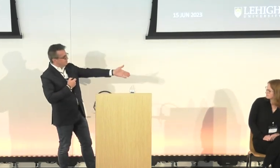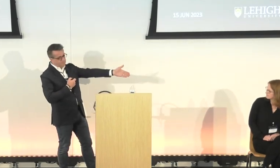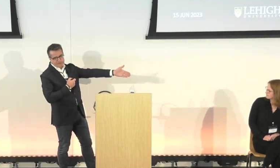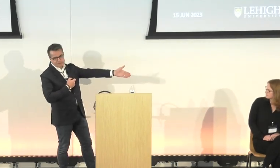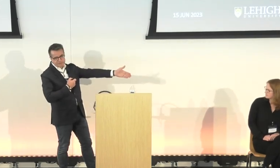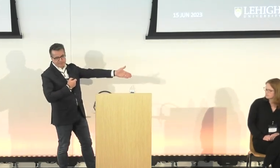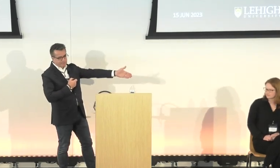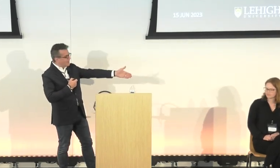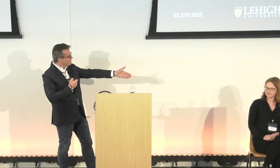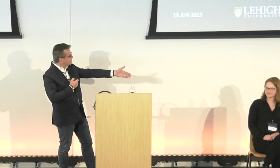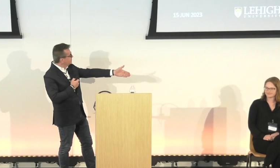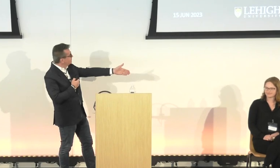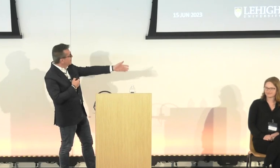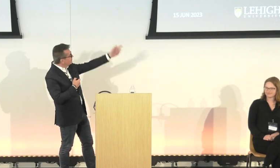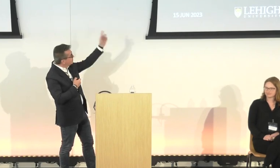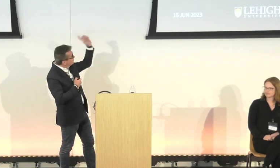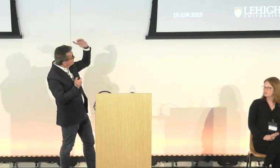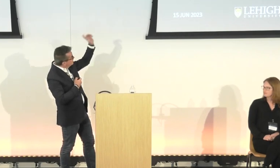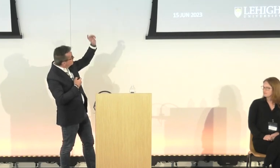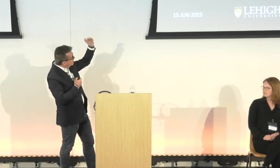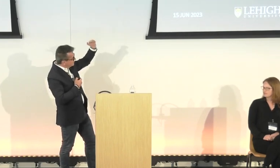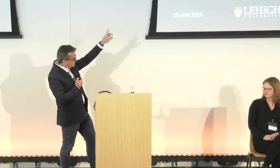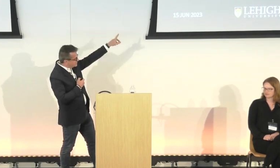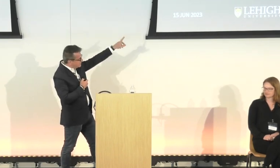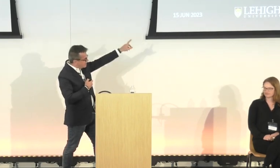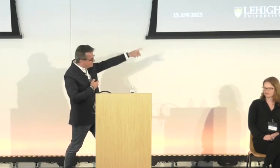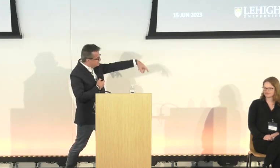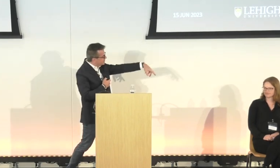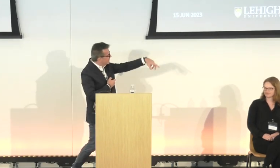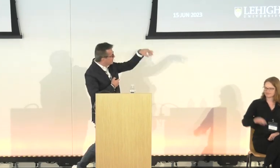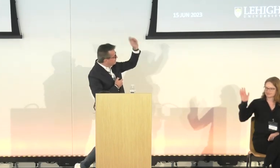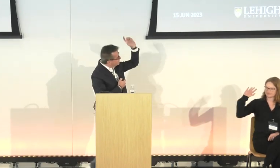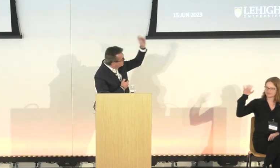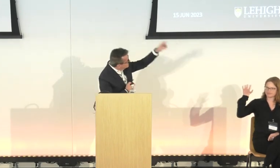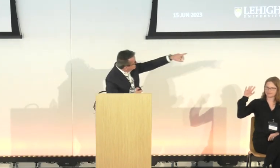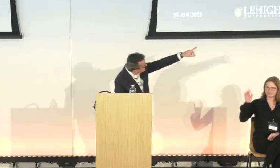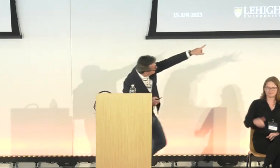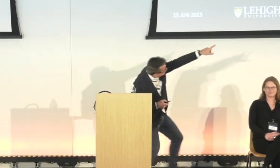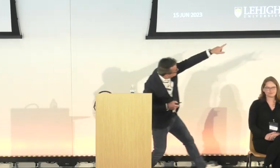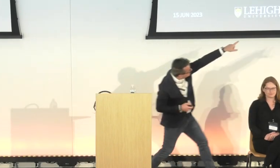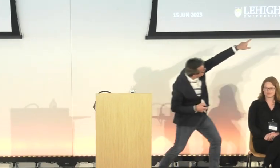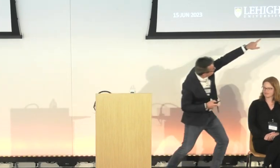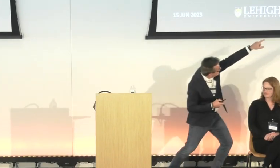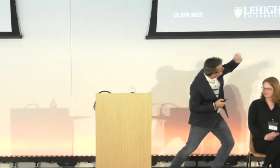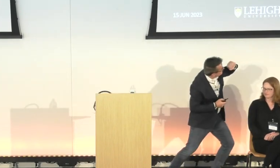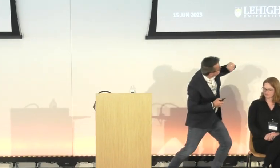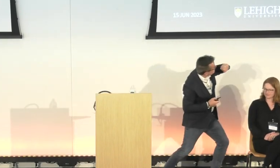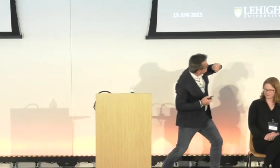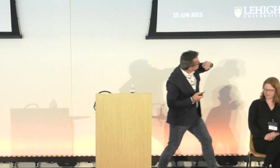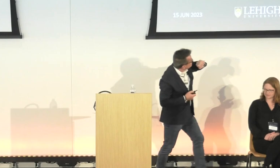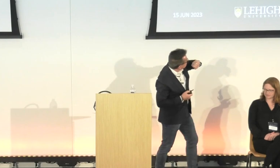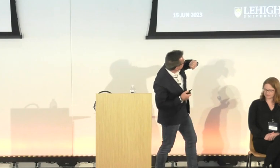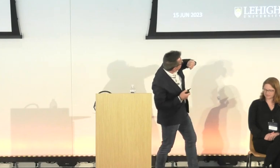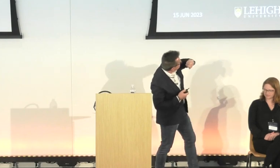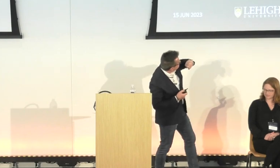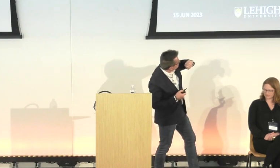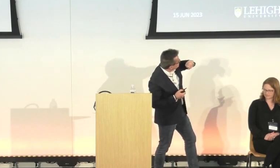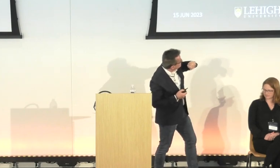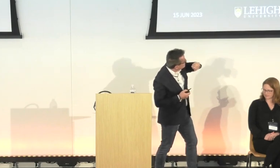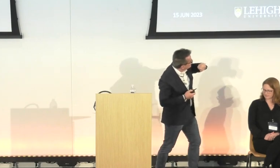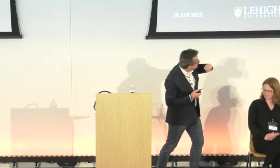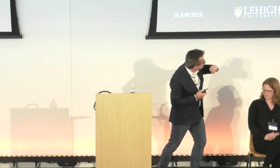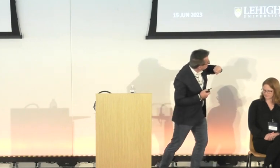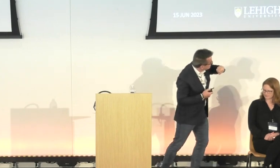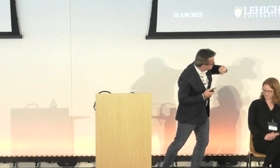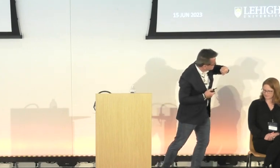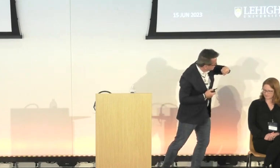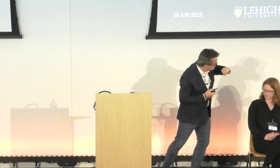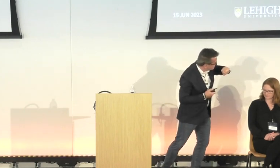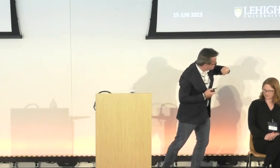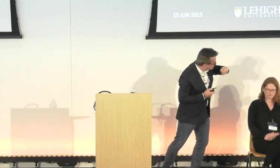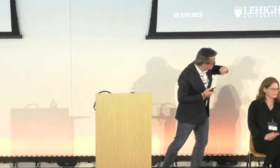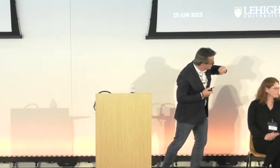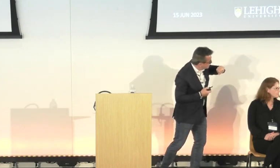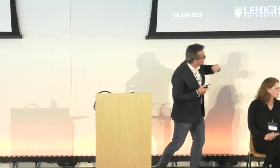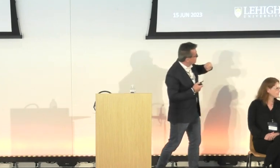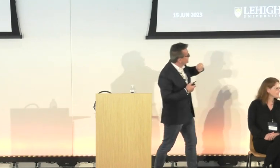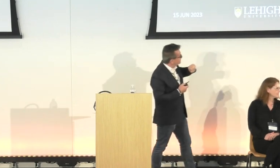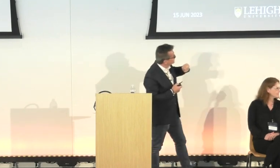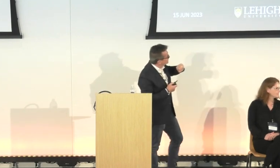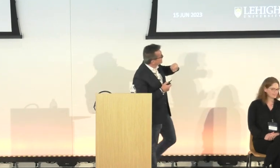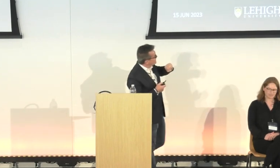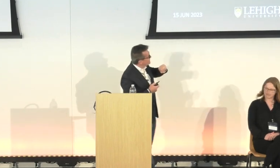Professor Tabitha Peck from Davidson College, on the right on the slide, Christine is missing in